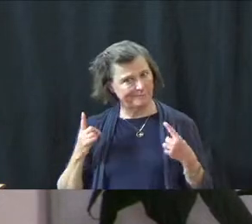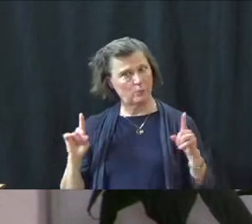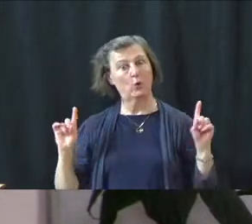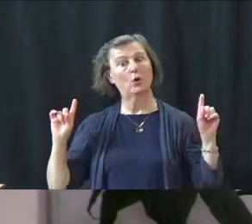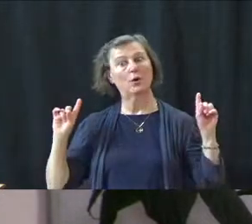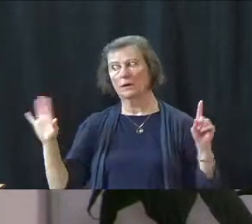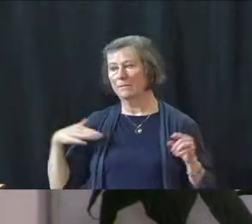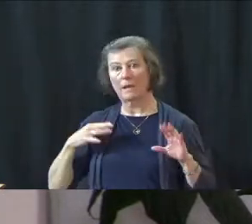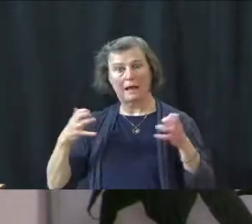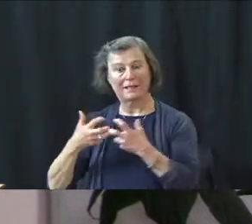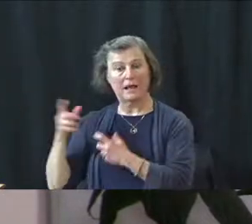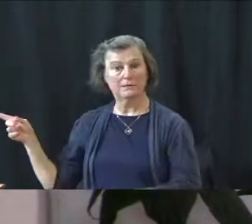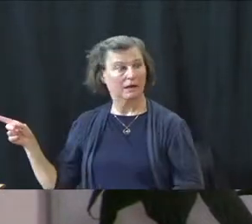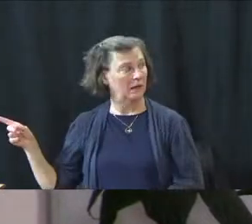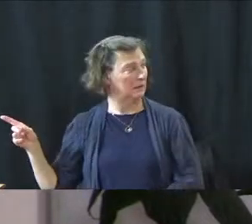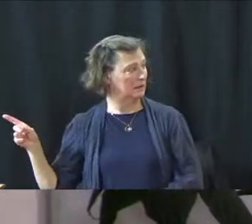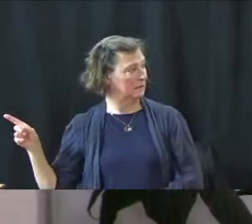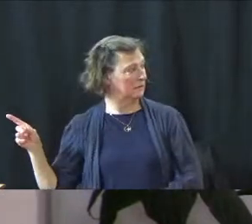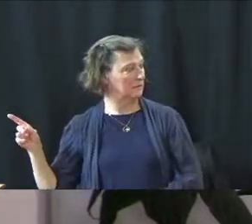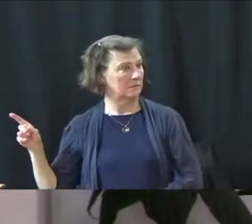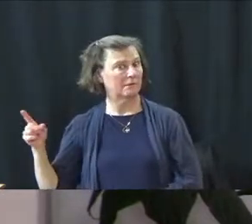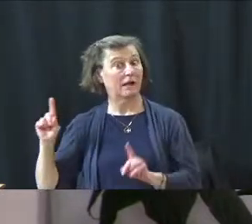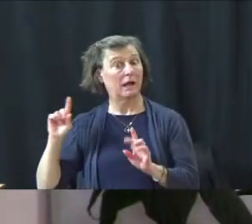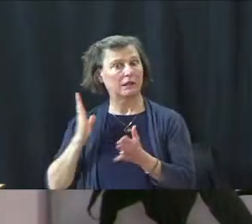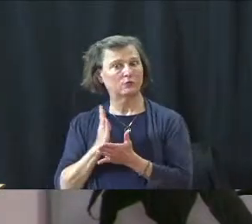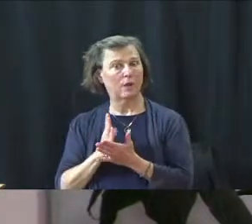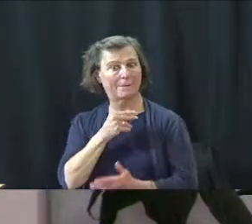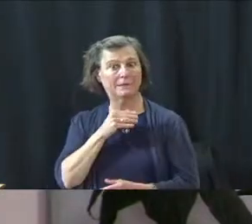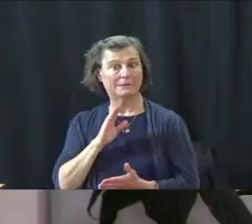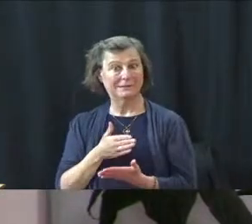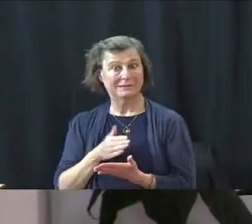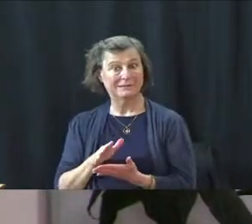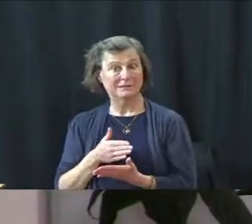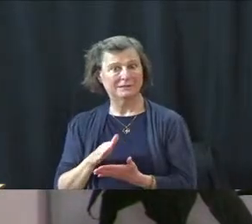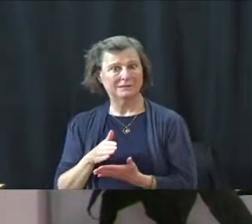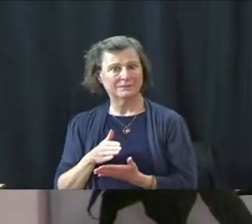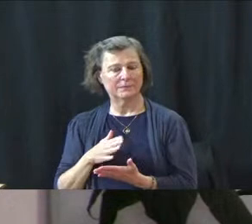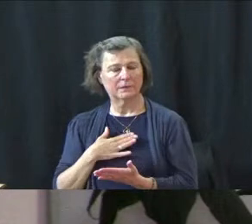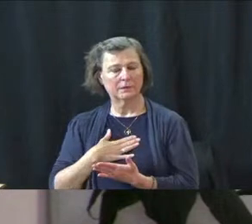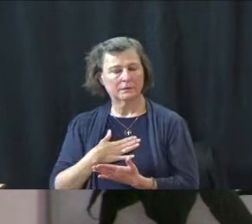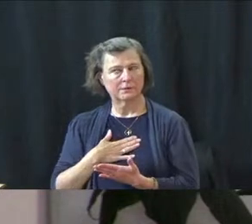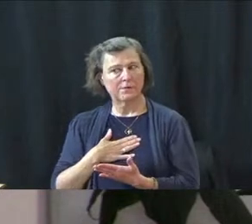My classmate finally stopped humming.